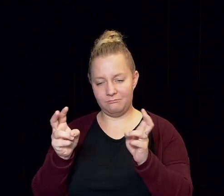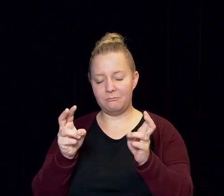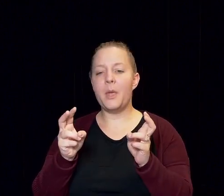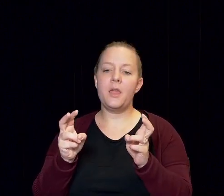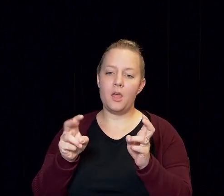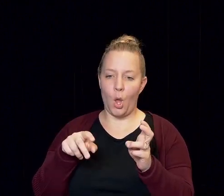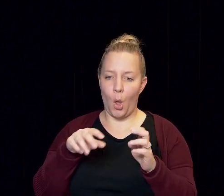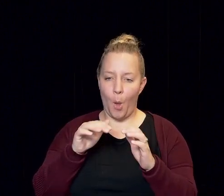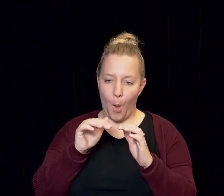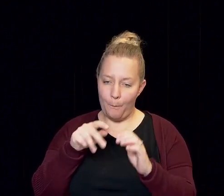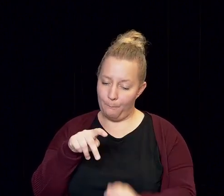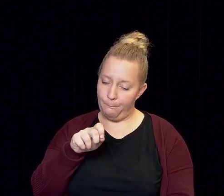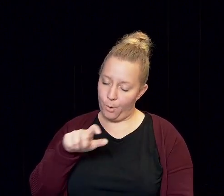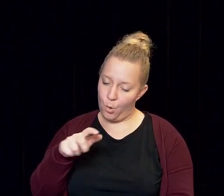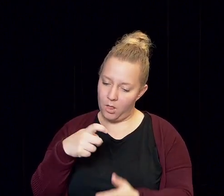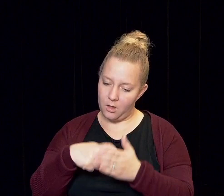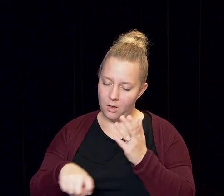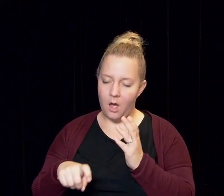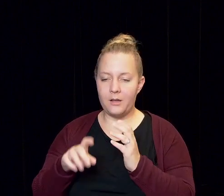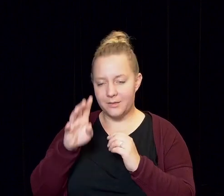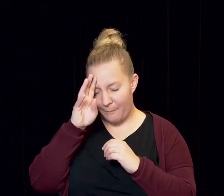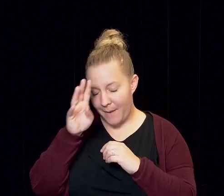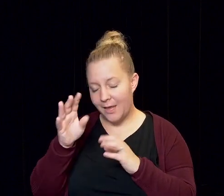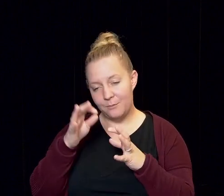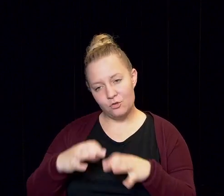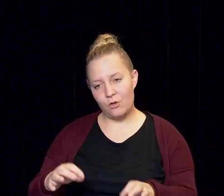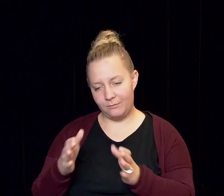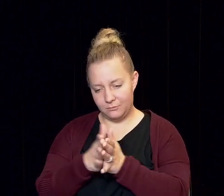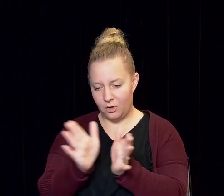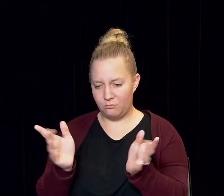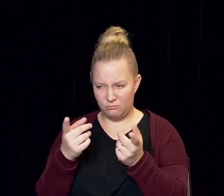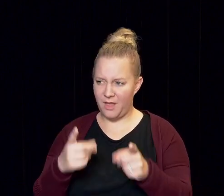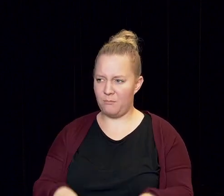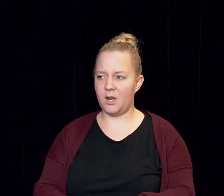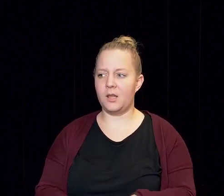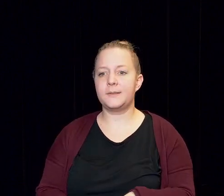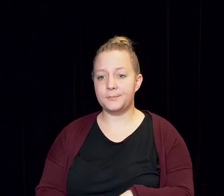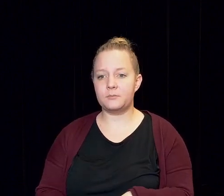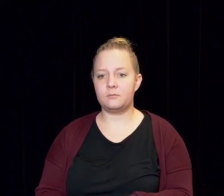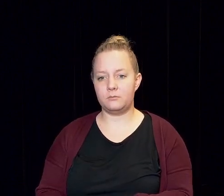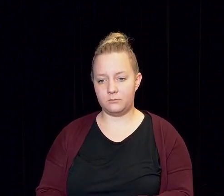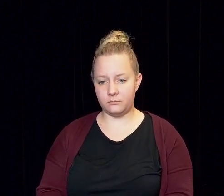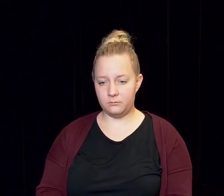as a title. You make some sort of title up to describe overall what's happening. The x-axis